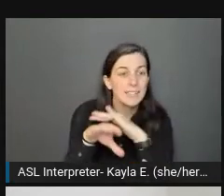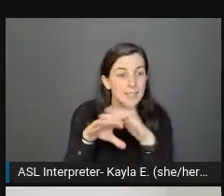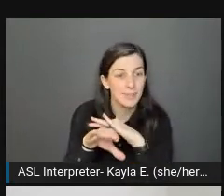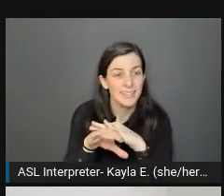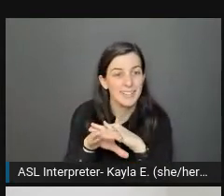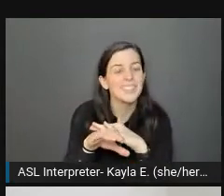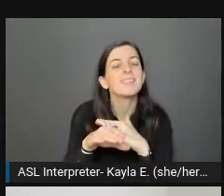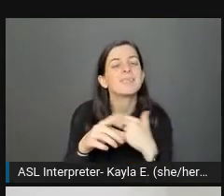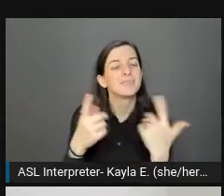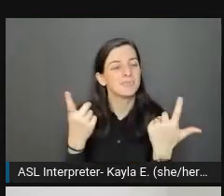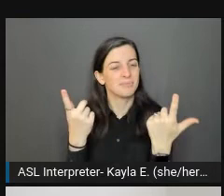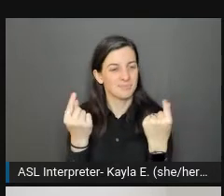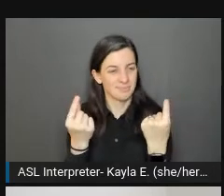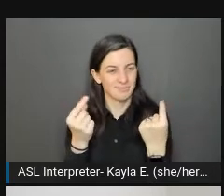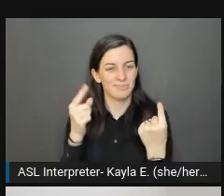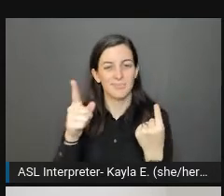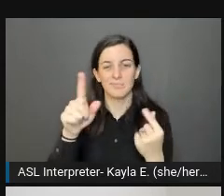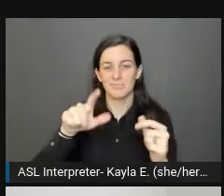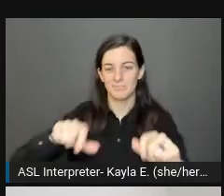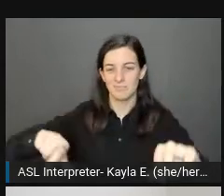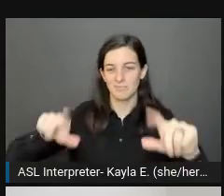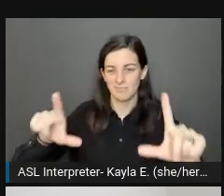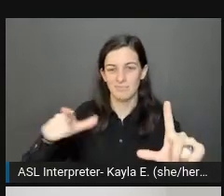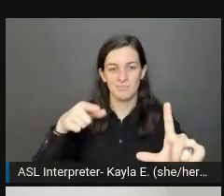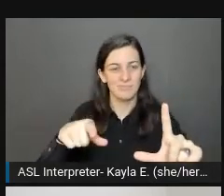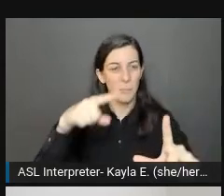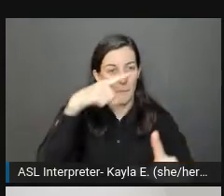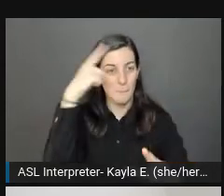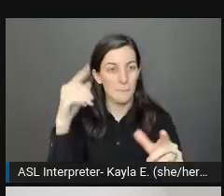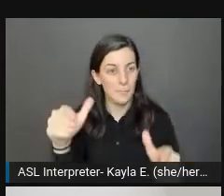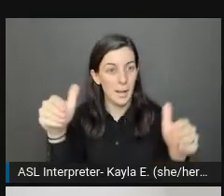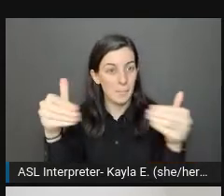of the black box; being the box that we don't really know